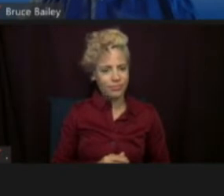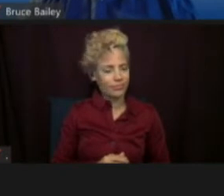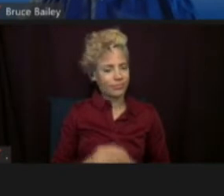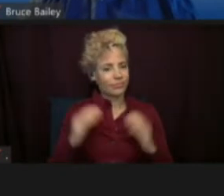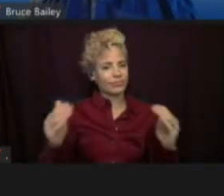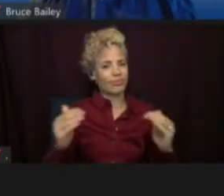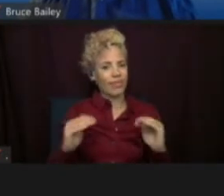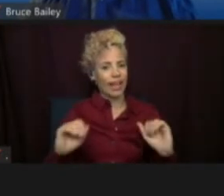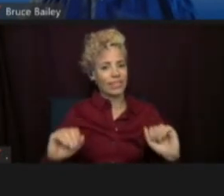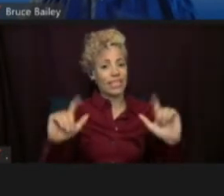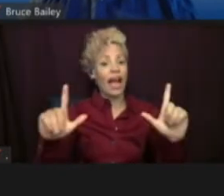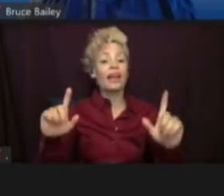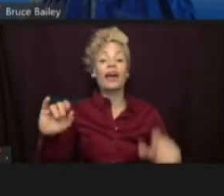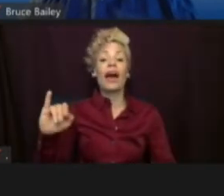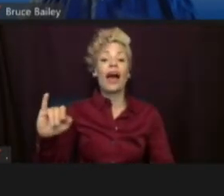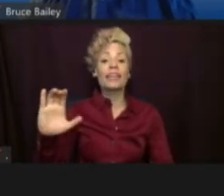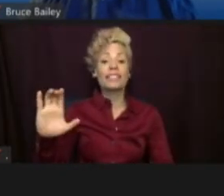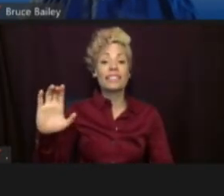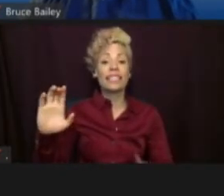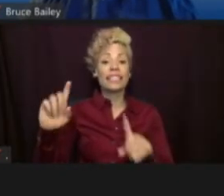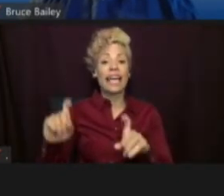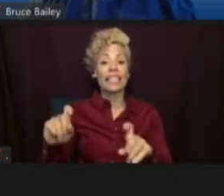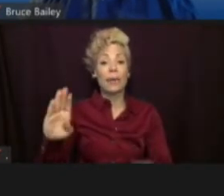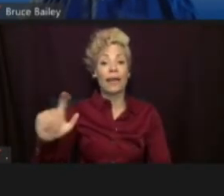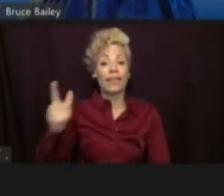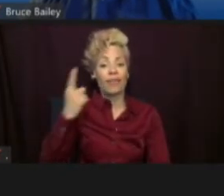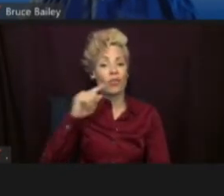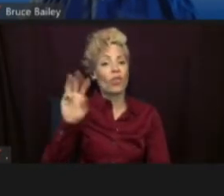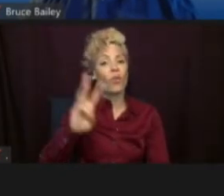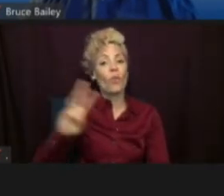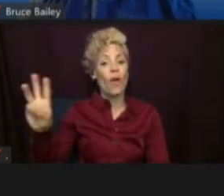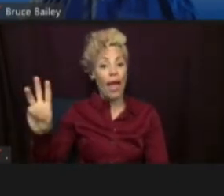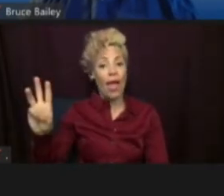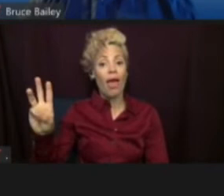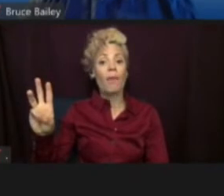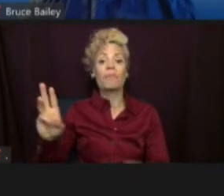The IC testing baseline for web is completed and publicly available